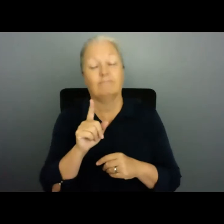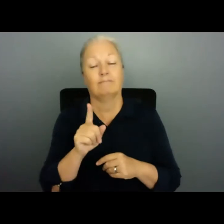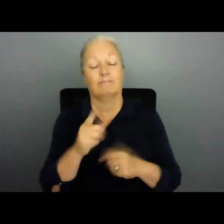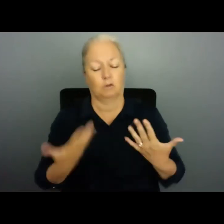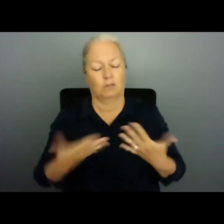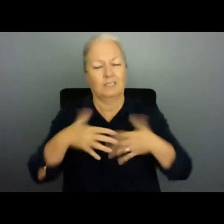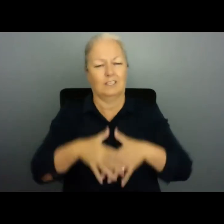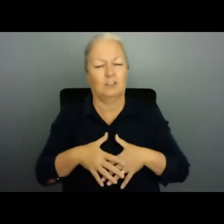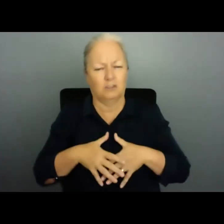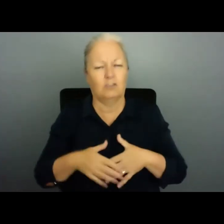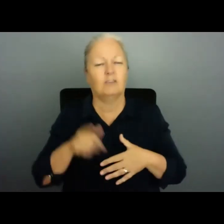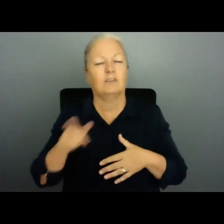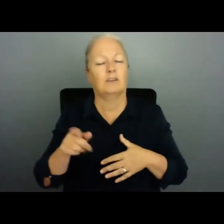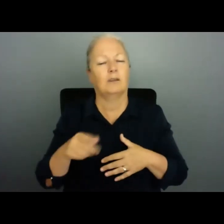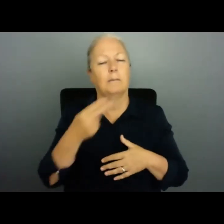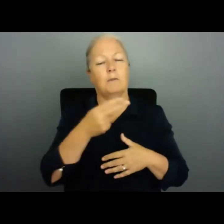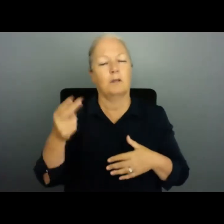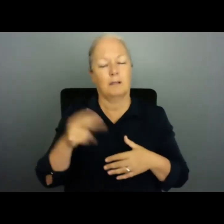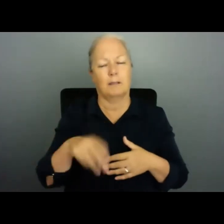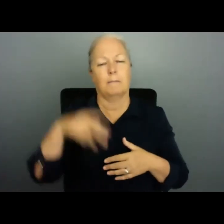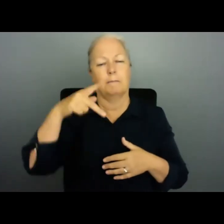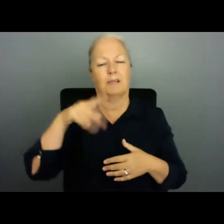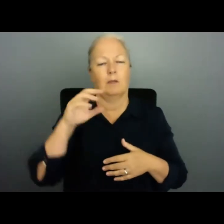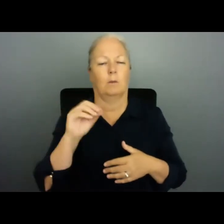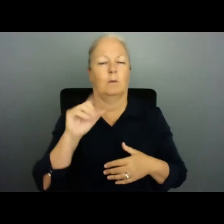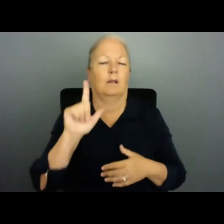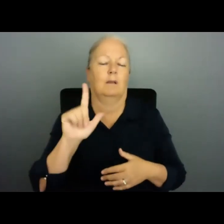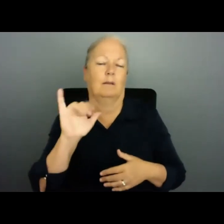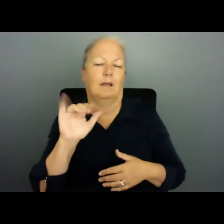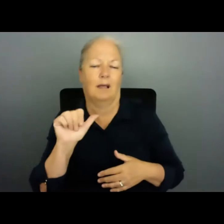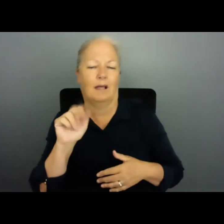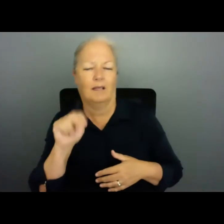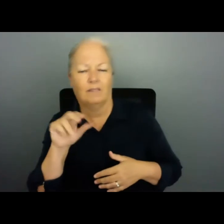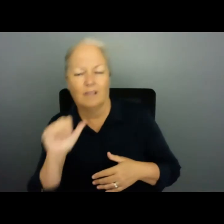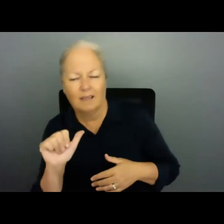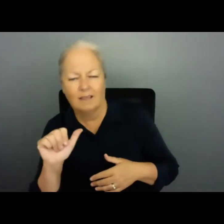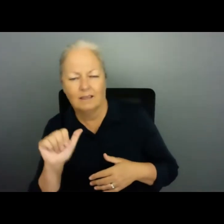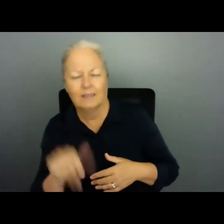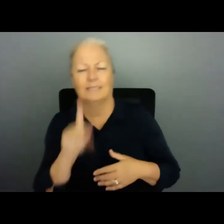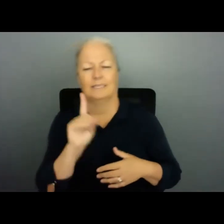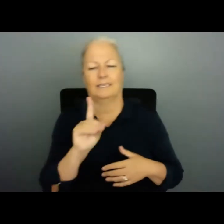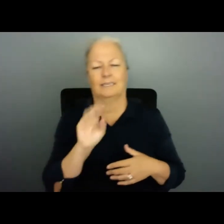lgbt lgbt woman activist of the black movement of brazil and the disabled people's movement